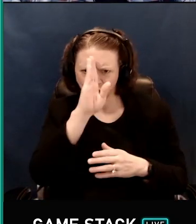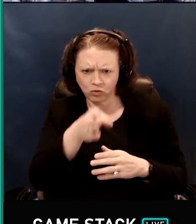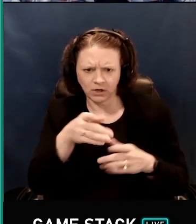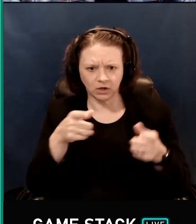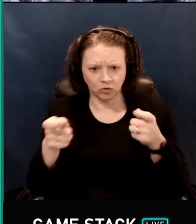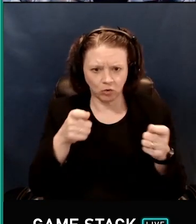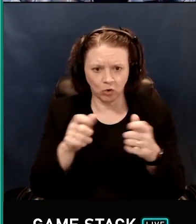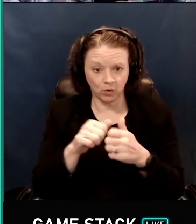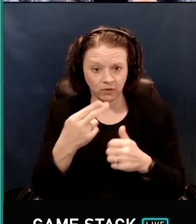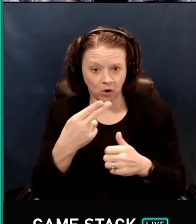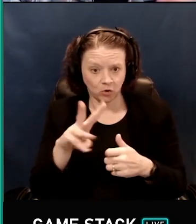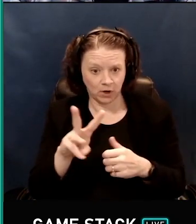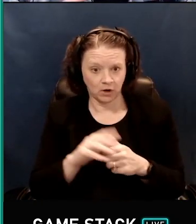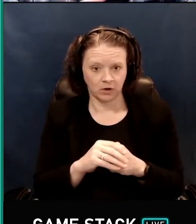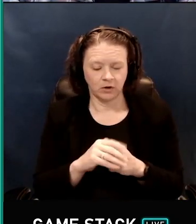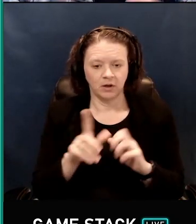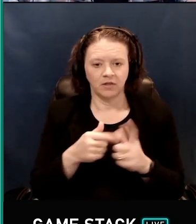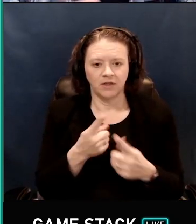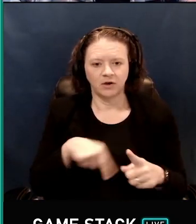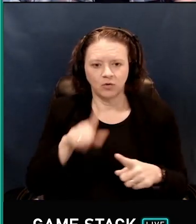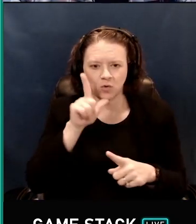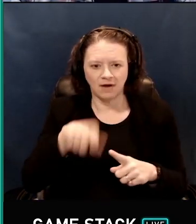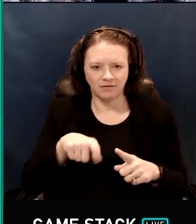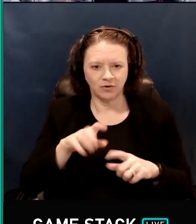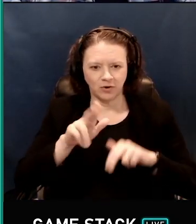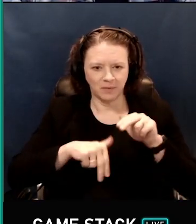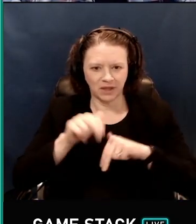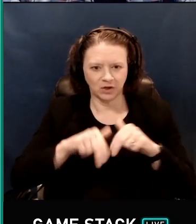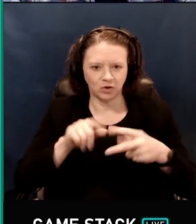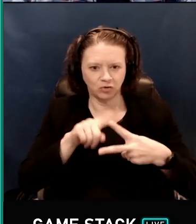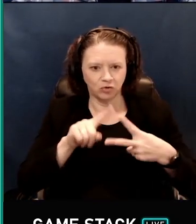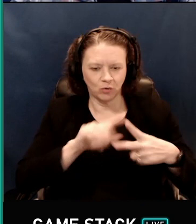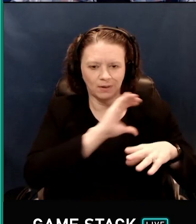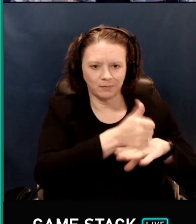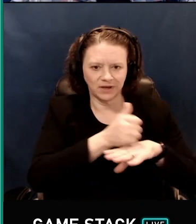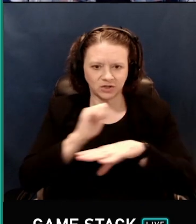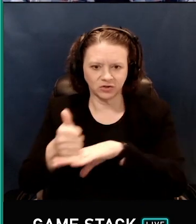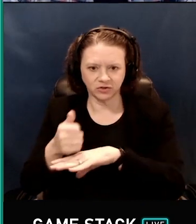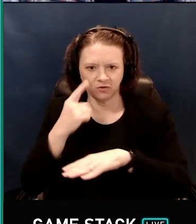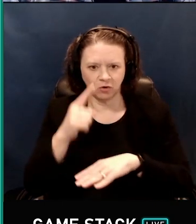But so that you don't have to build two implementations for two different platforms.